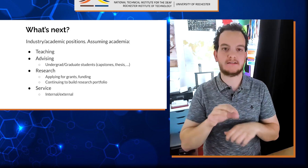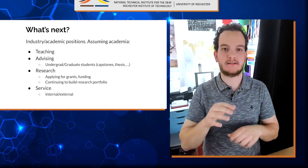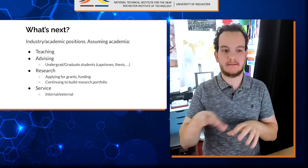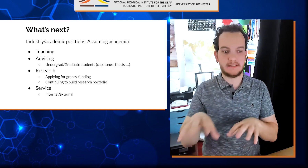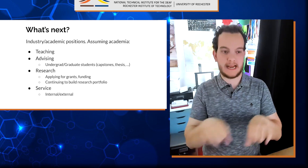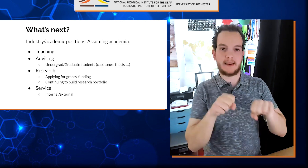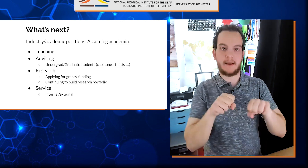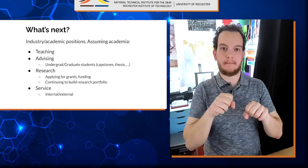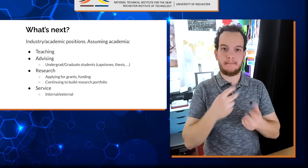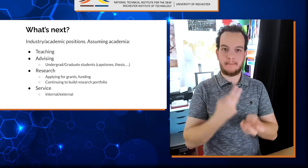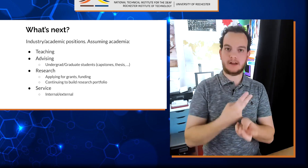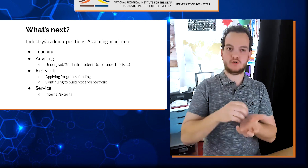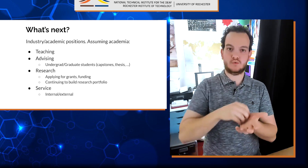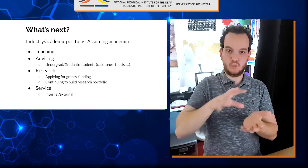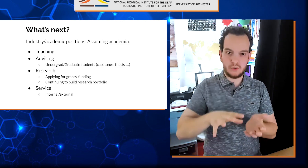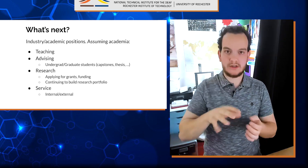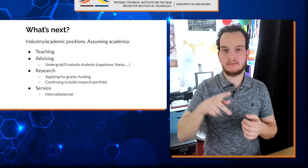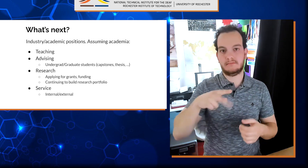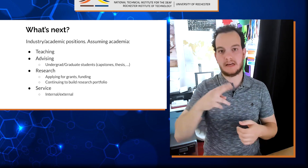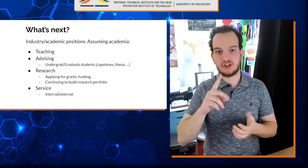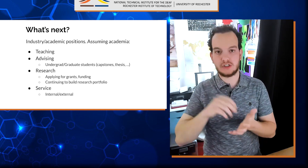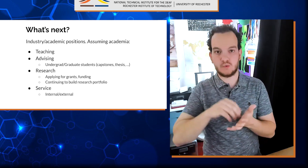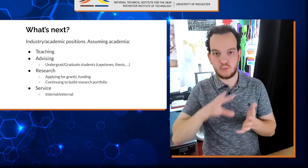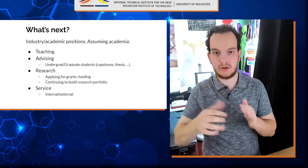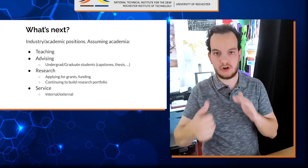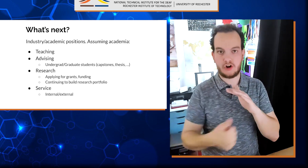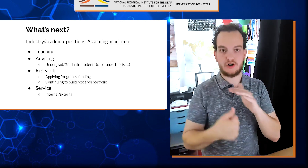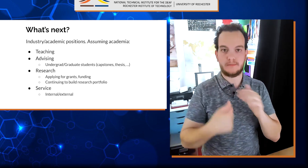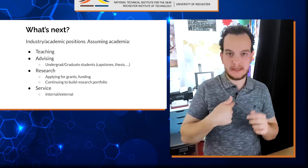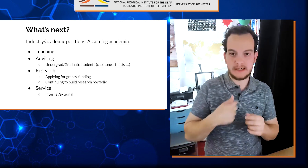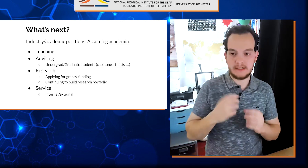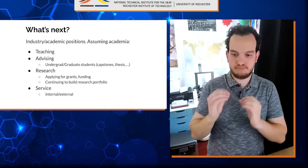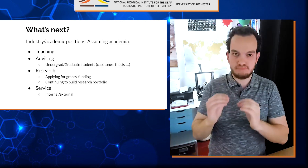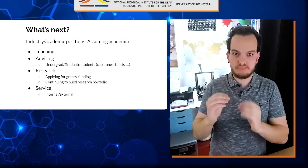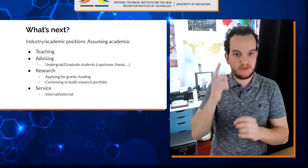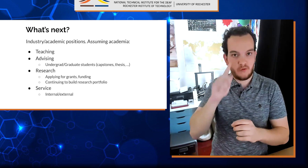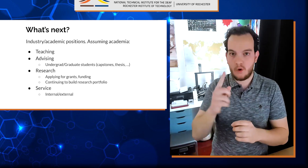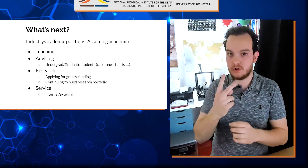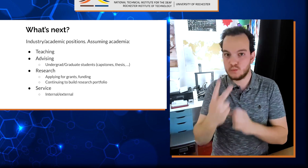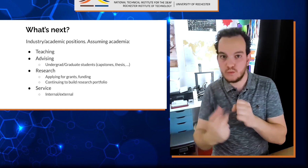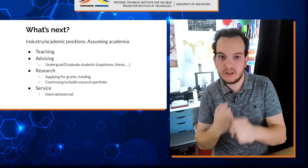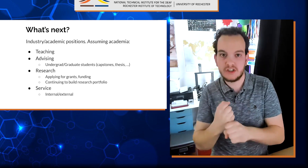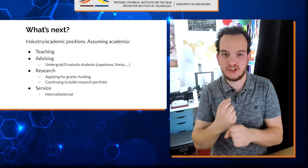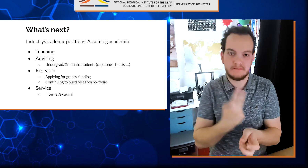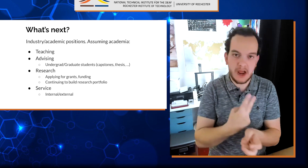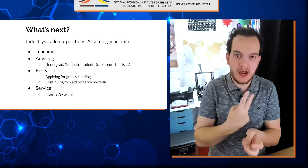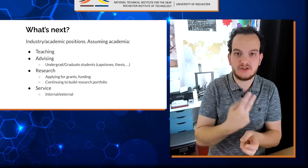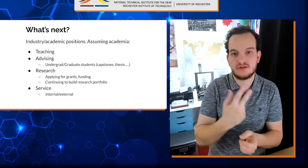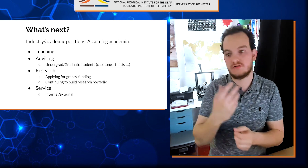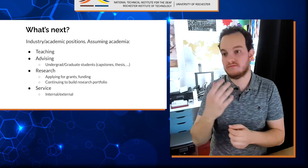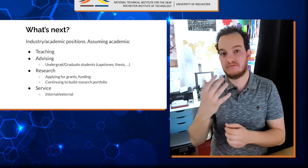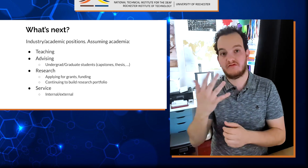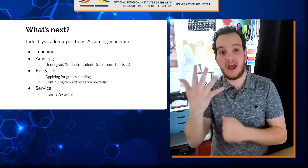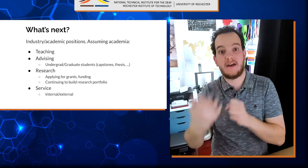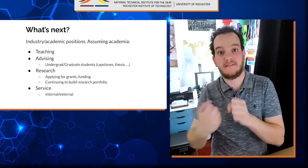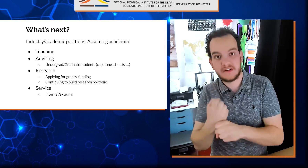Advising means working with master's and Ph.D. students for two years for a master's student